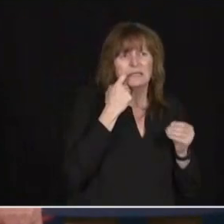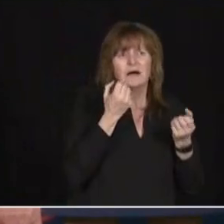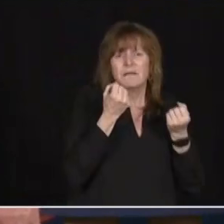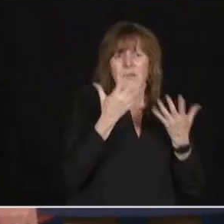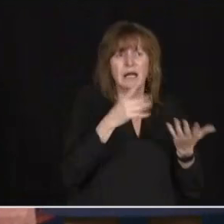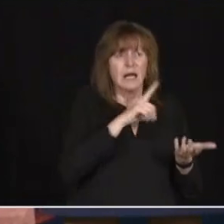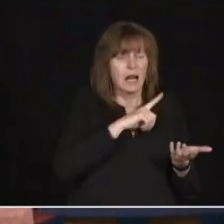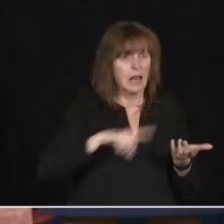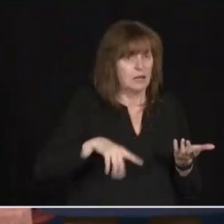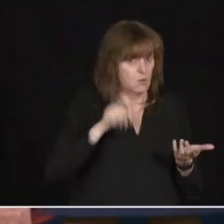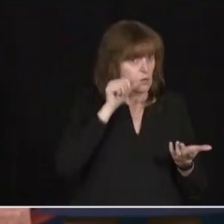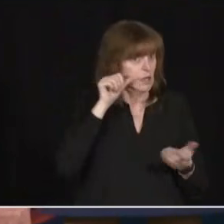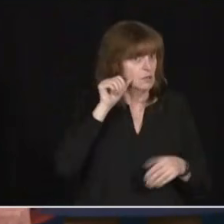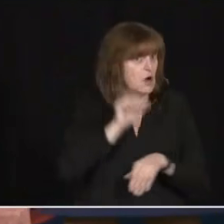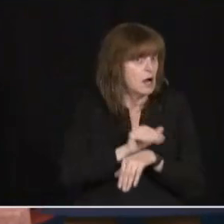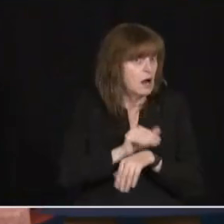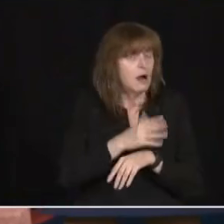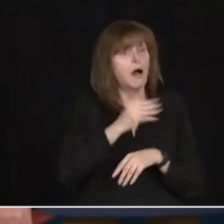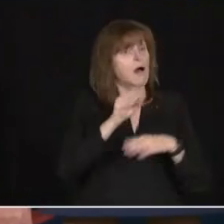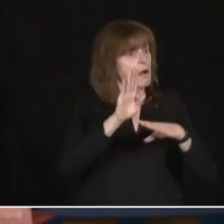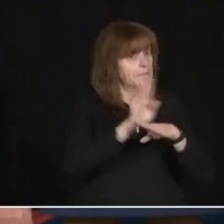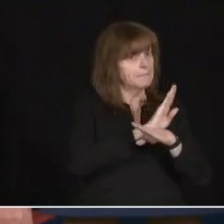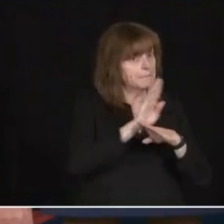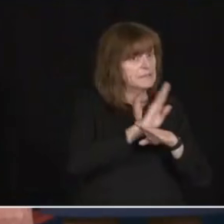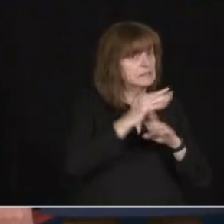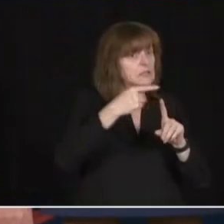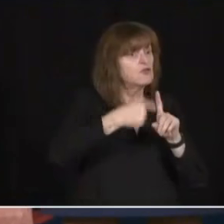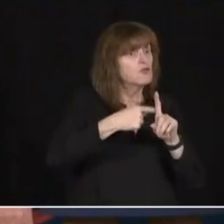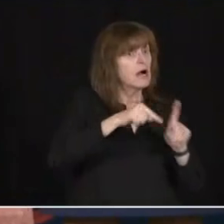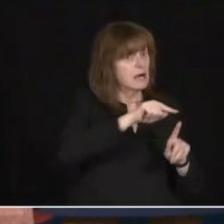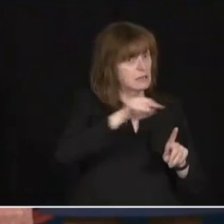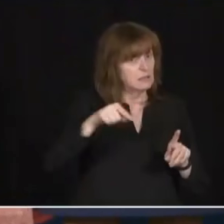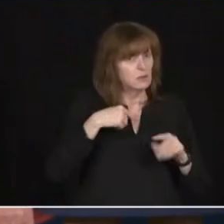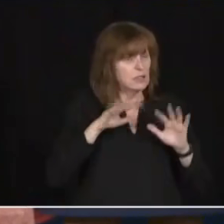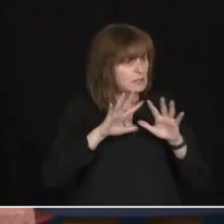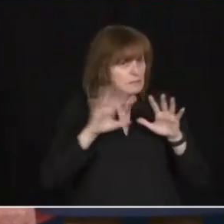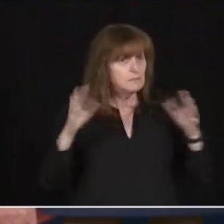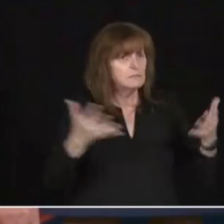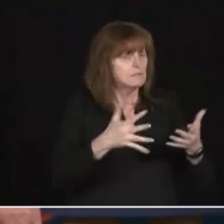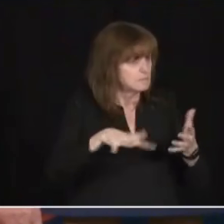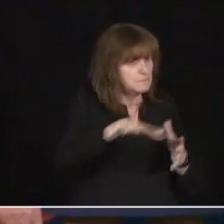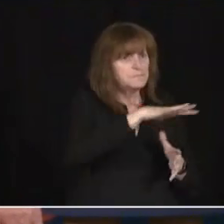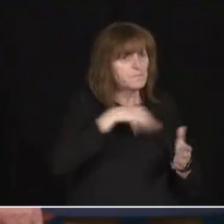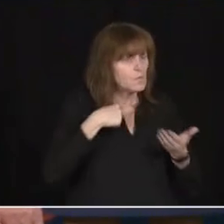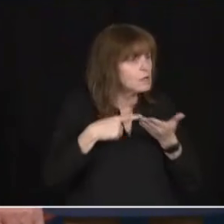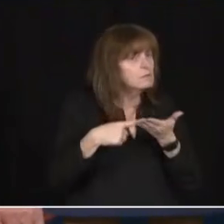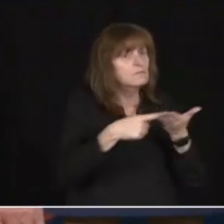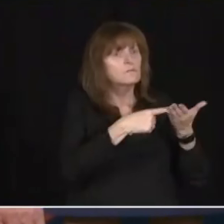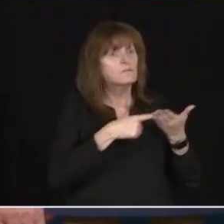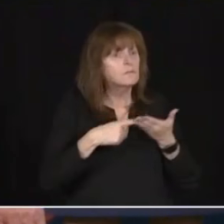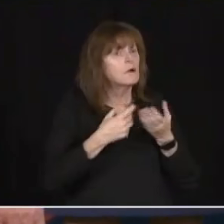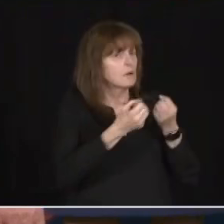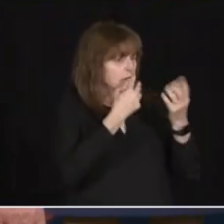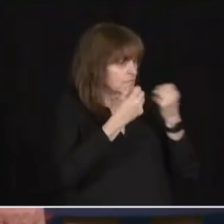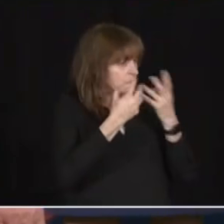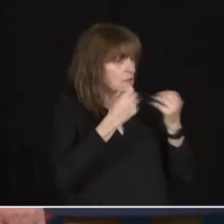I was on a town hall session with many landlords last night and many more tenants in the area.